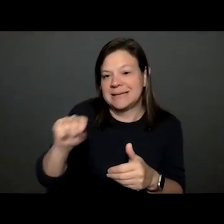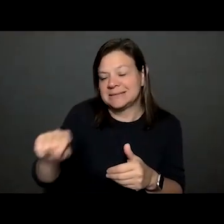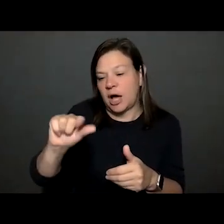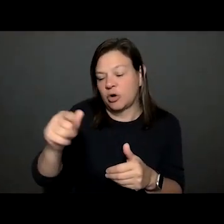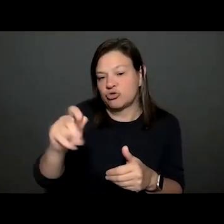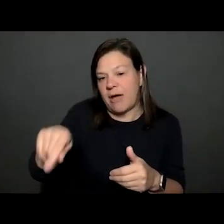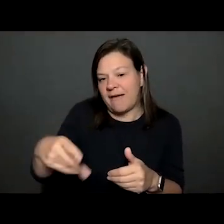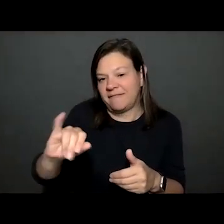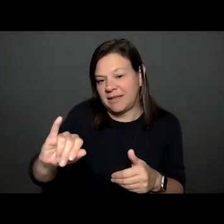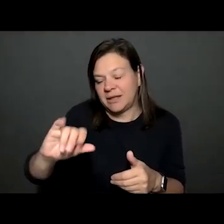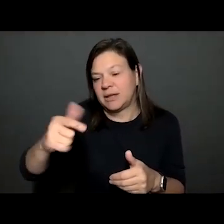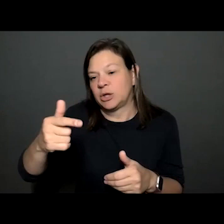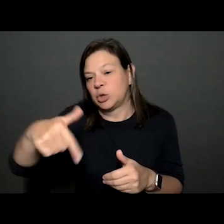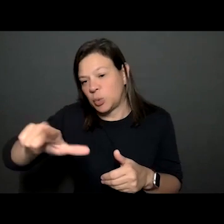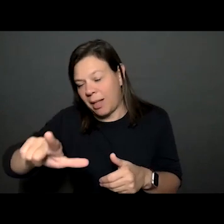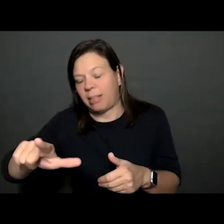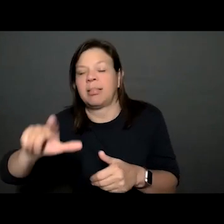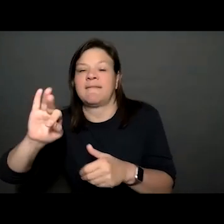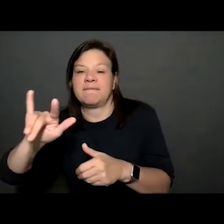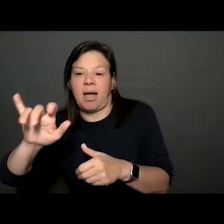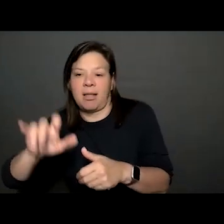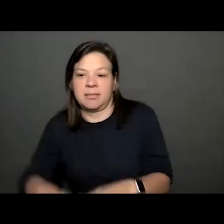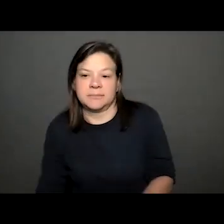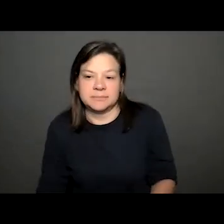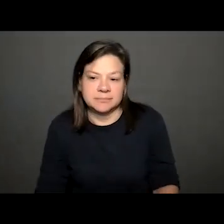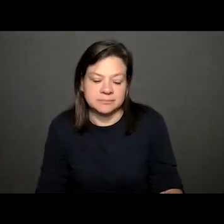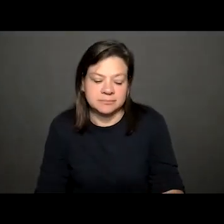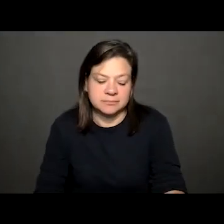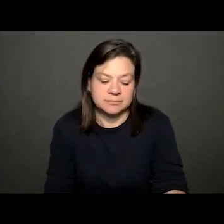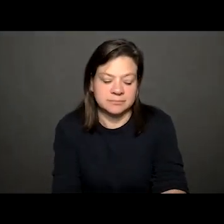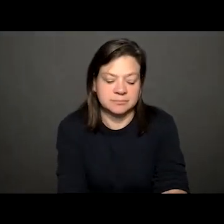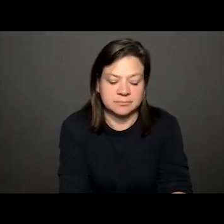DOT GRAPHQL FILE. THIS IS THE EXACT SAME QUERY WE WERE WORKING WITH BEFORE.